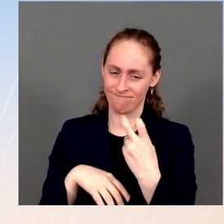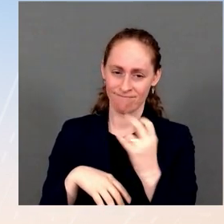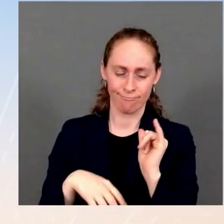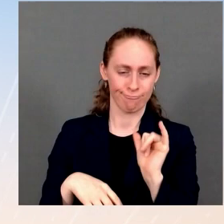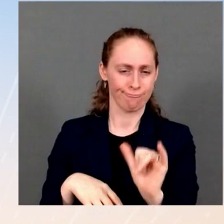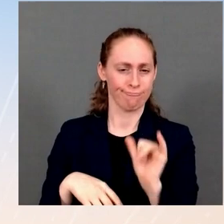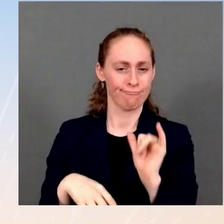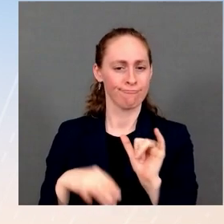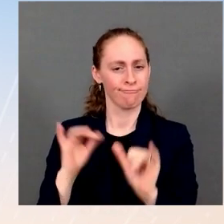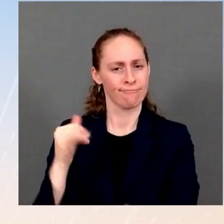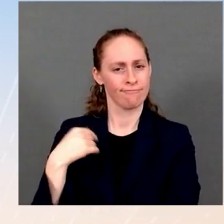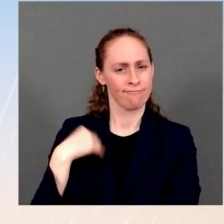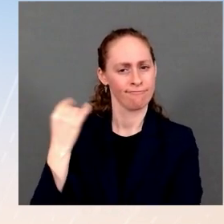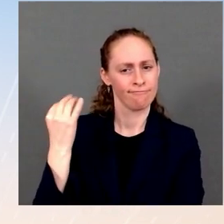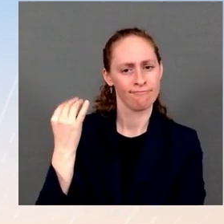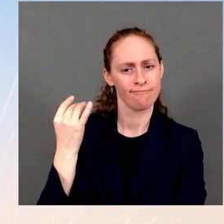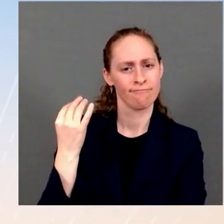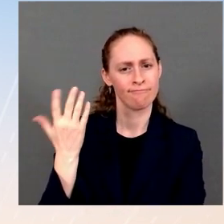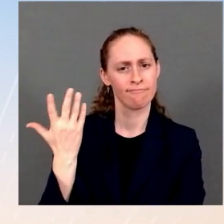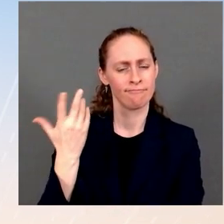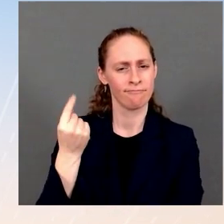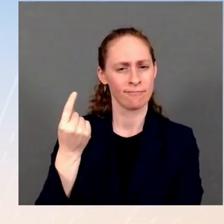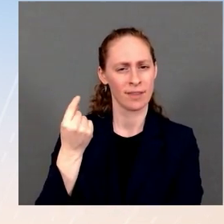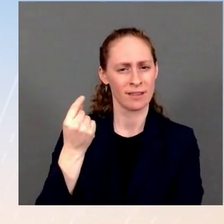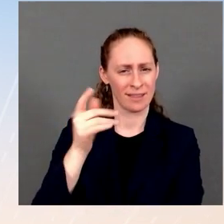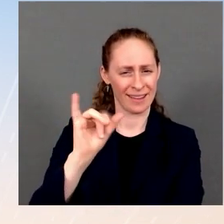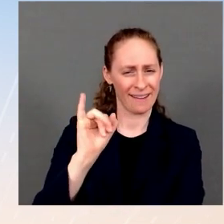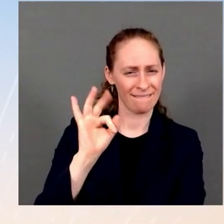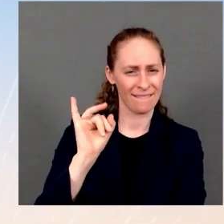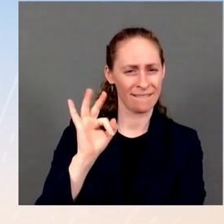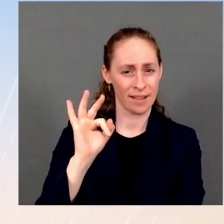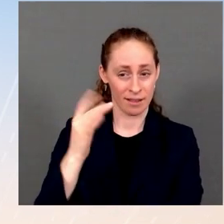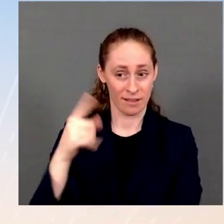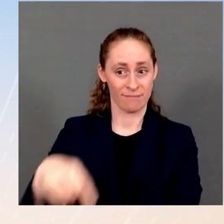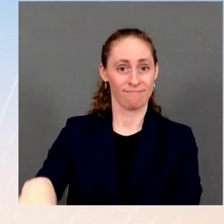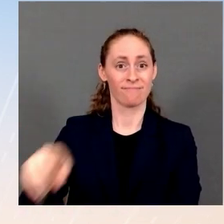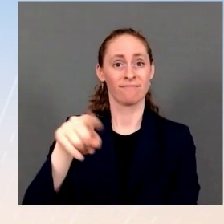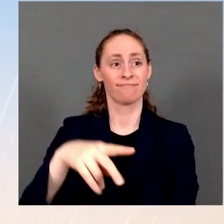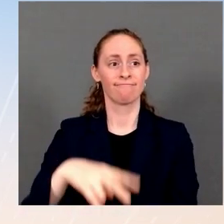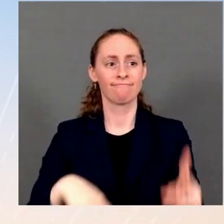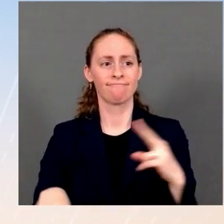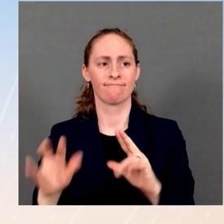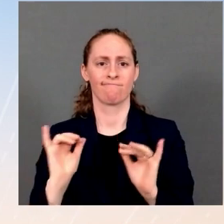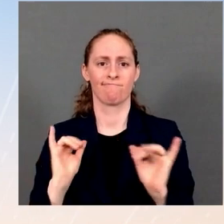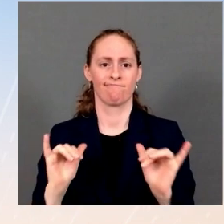And how does the President then intend to proceed with his goals of reducing emissions without it?